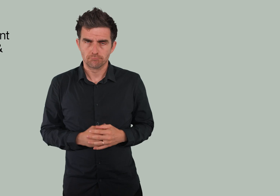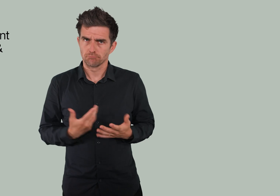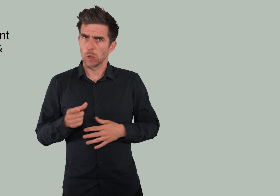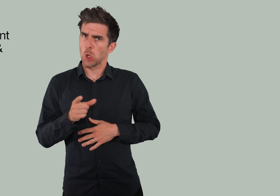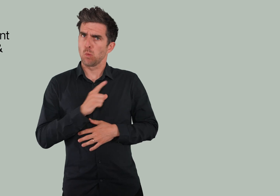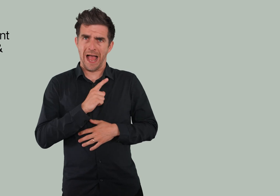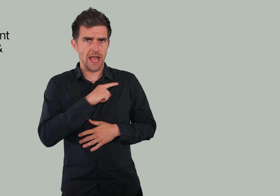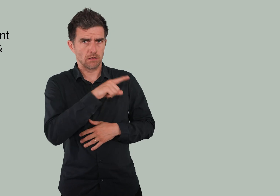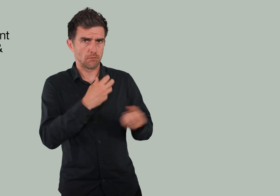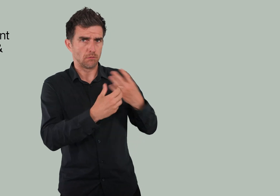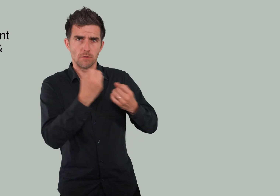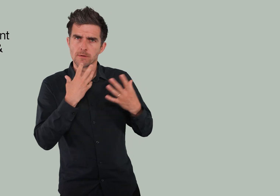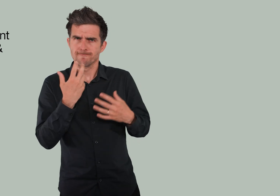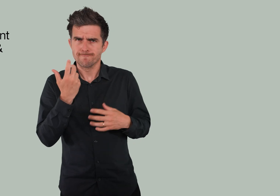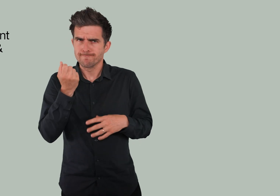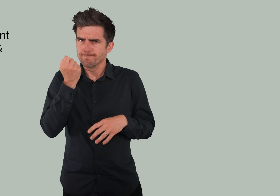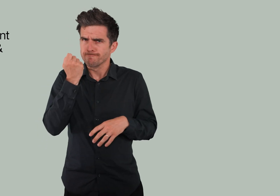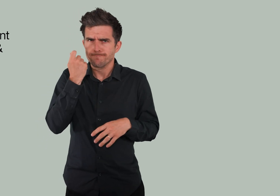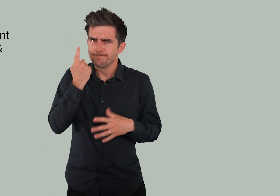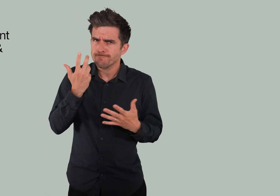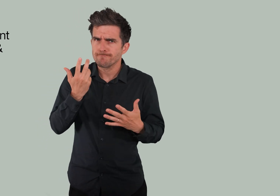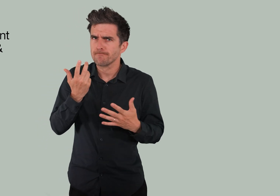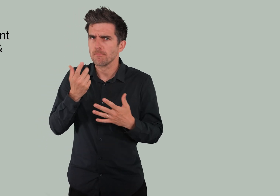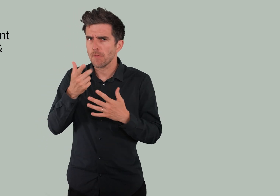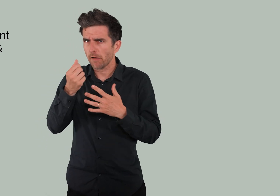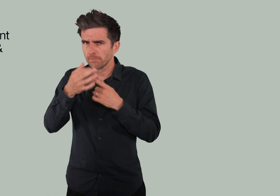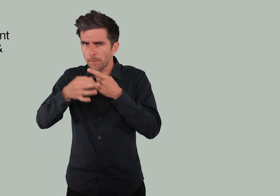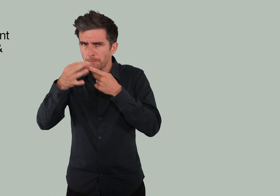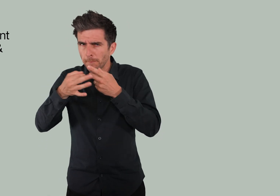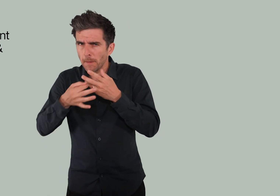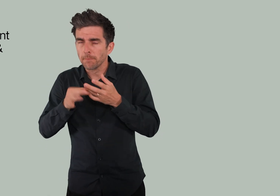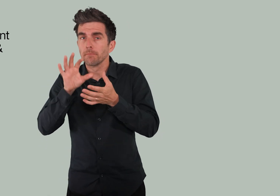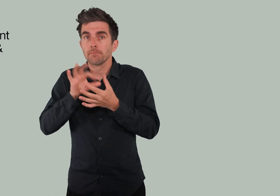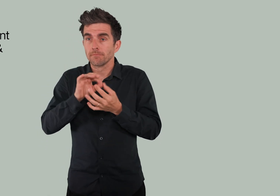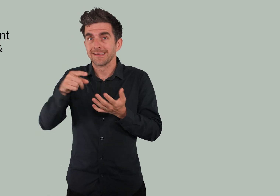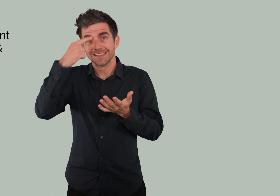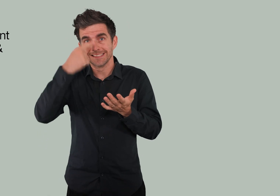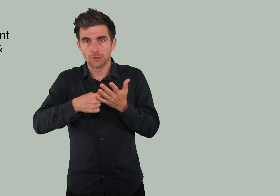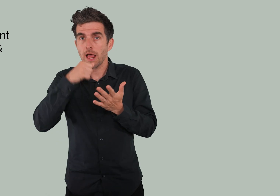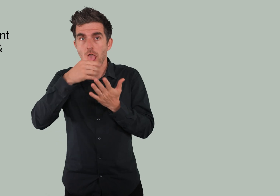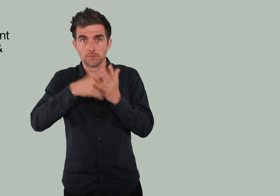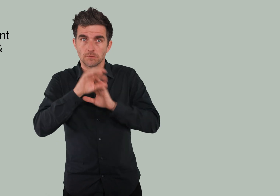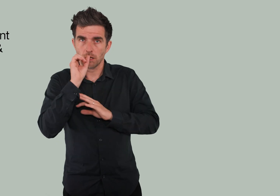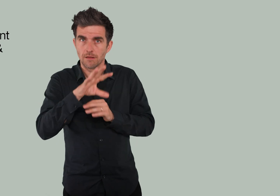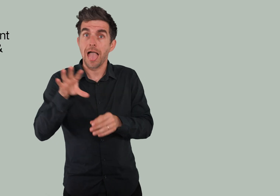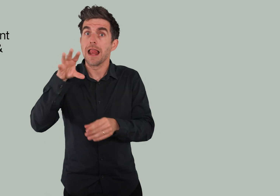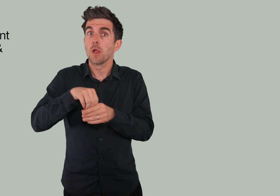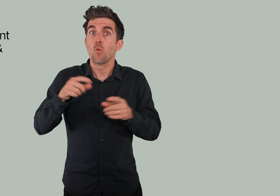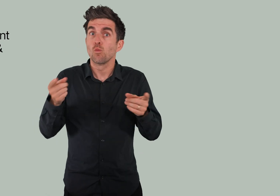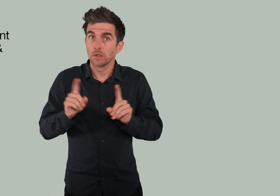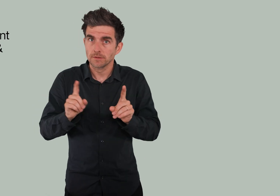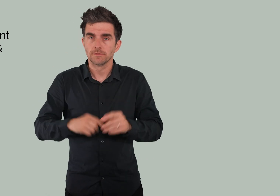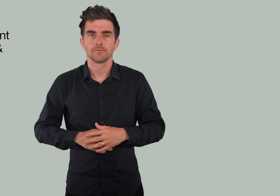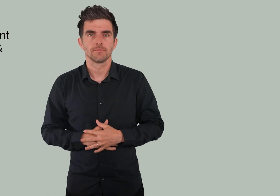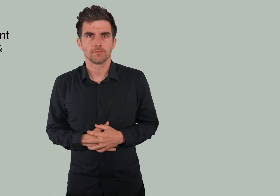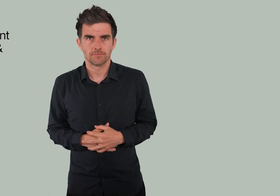6.50 Reasons why applicants may not understand the specifics of the decision letter include: